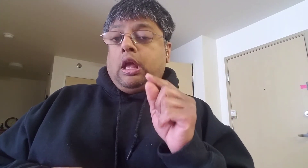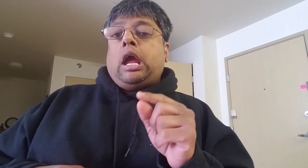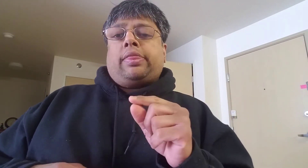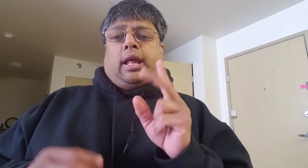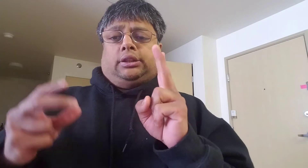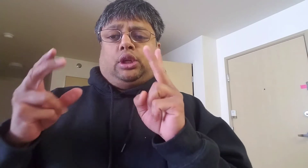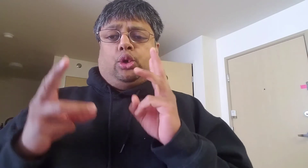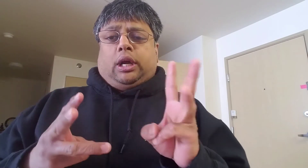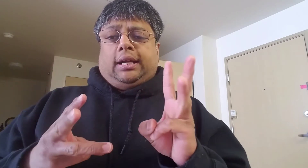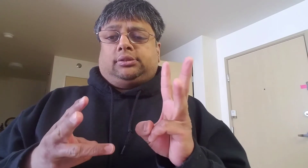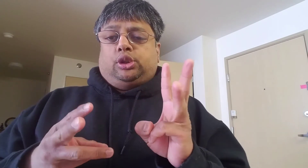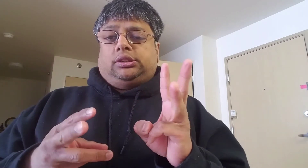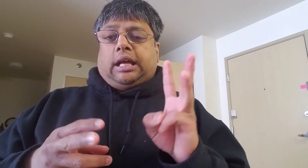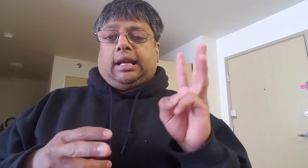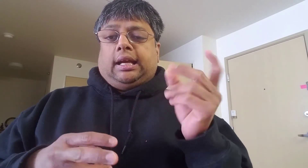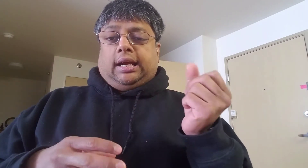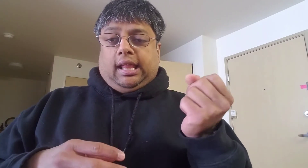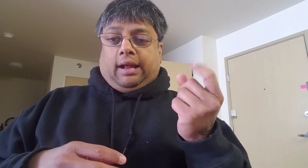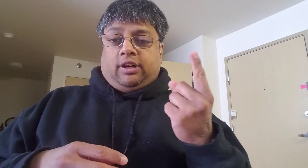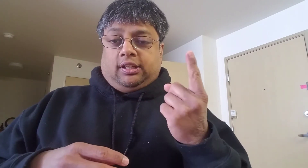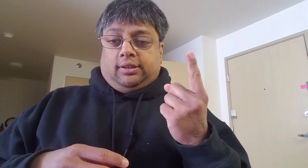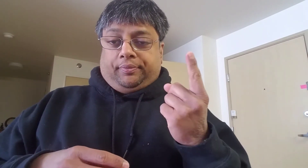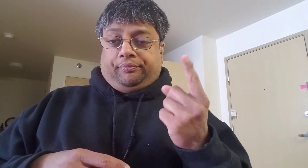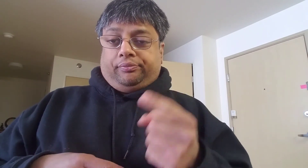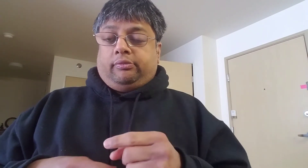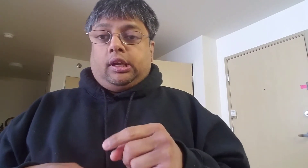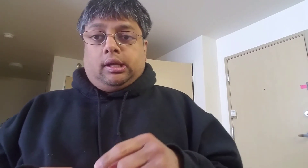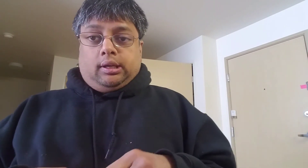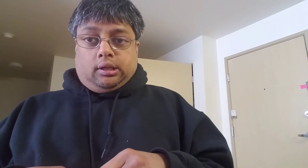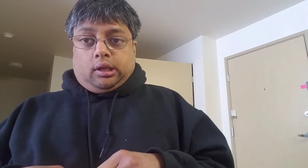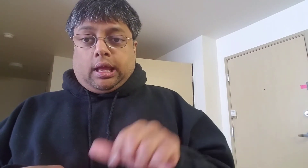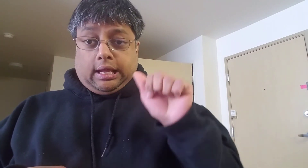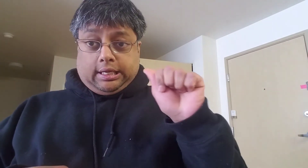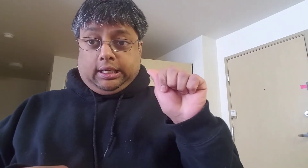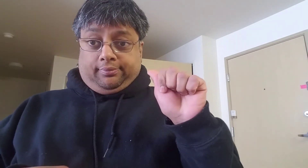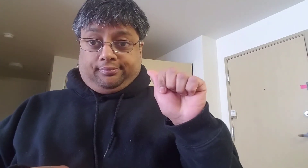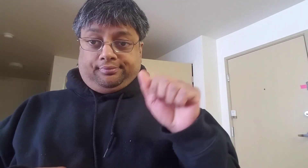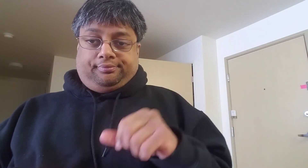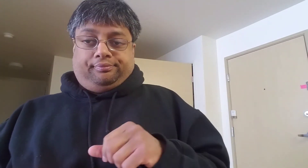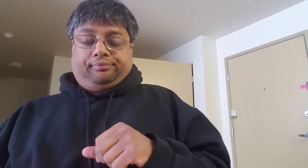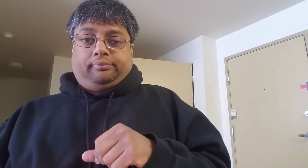There are two ways to say "Eleven" (11)....